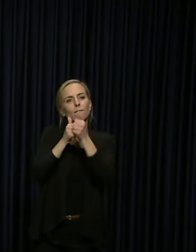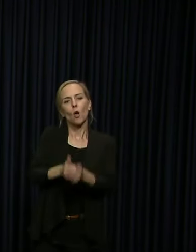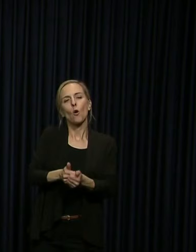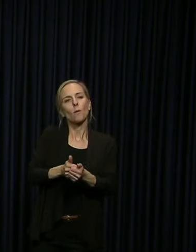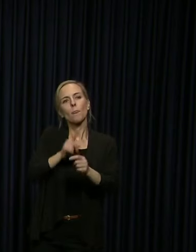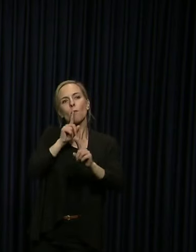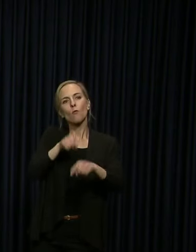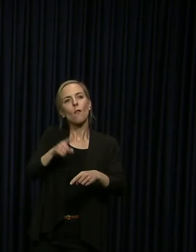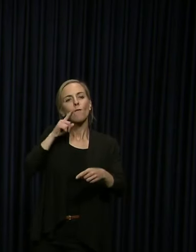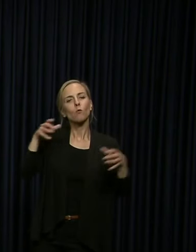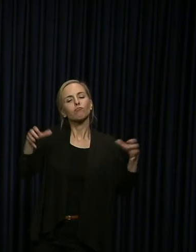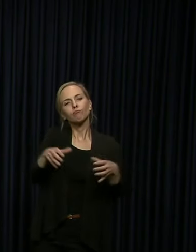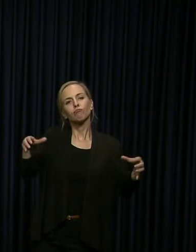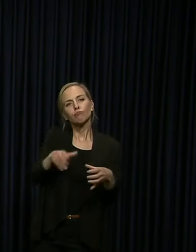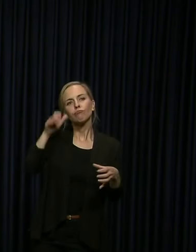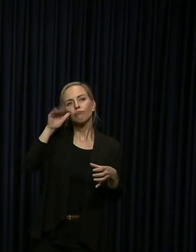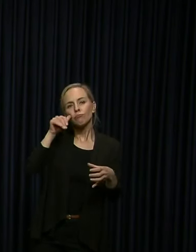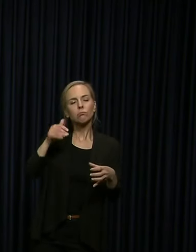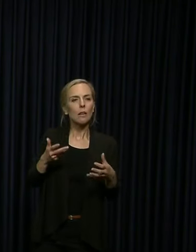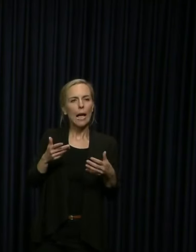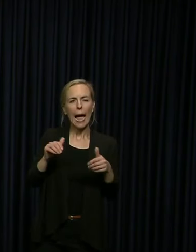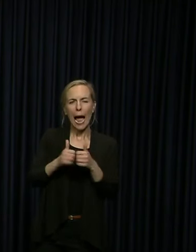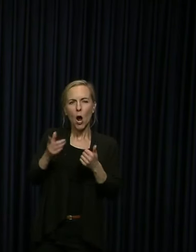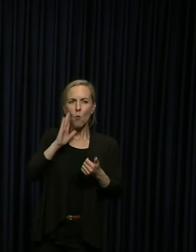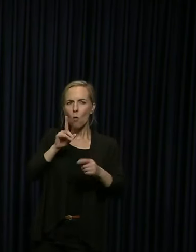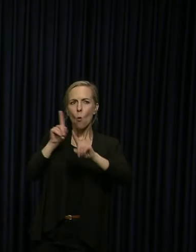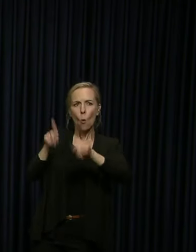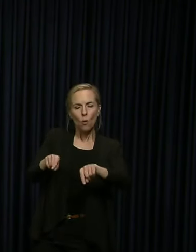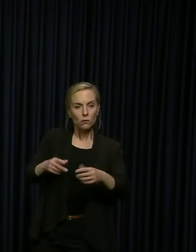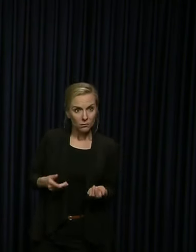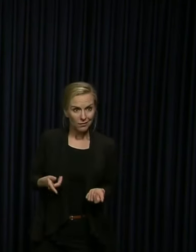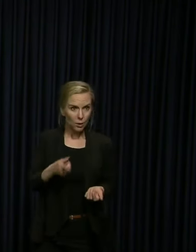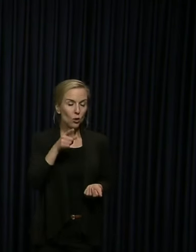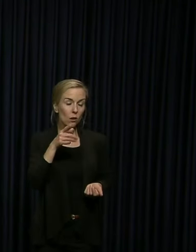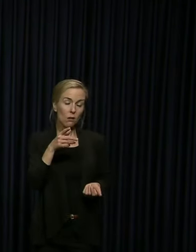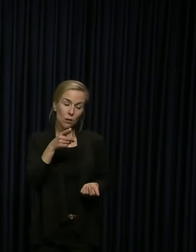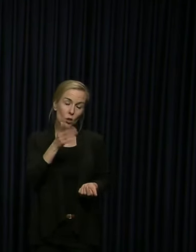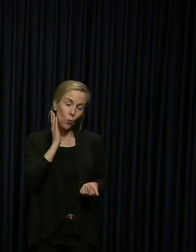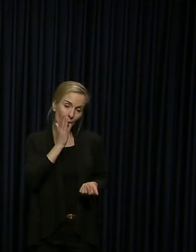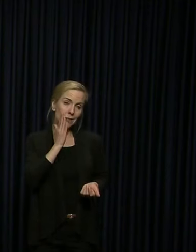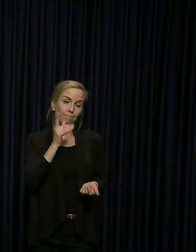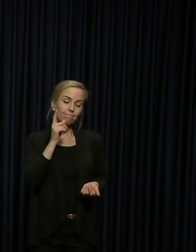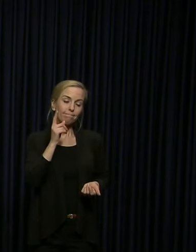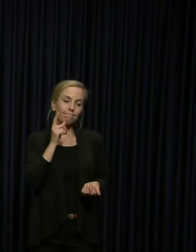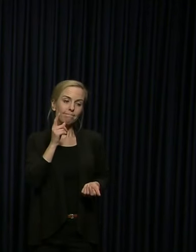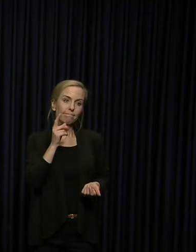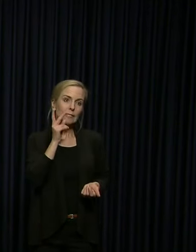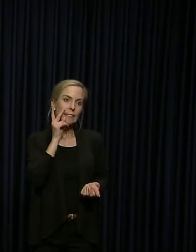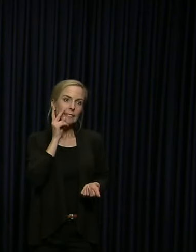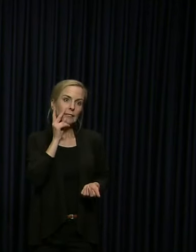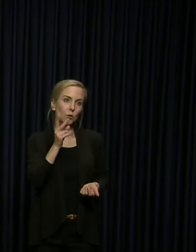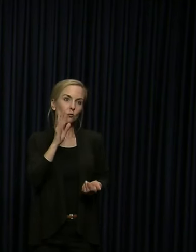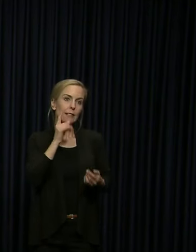OVERALL RESPONSE TO COVID-19? THE QUESTION IS OVERALL HOW SATISFIED AM I WITH THE PRESIDENT AND THEIR OVERALL